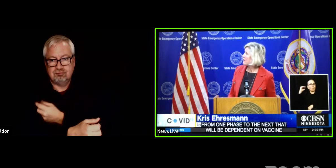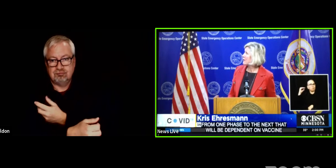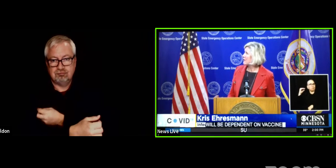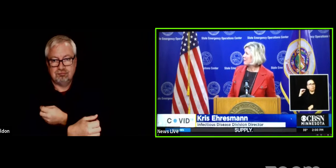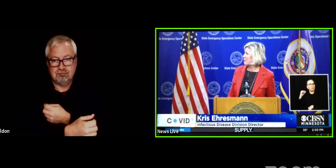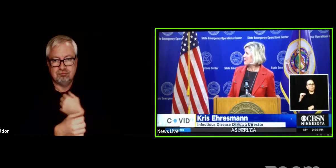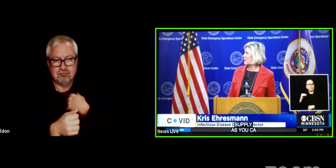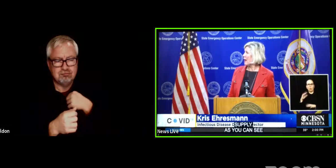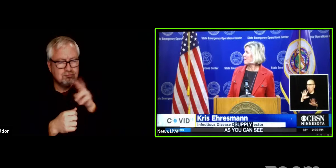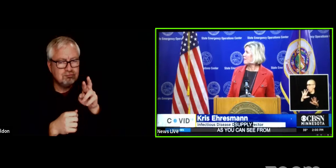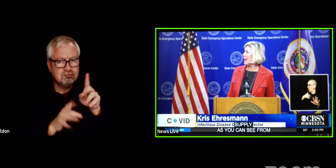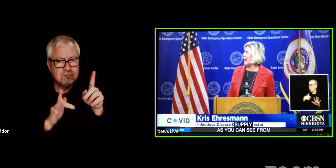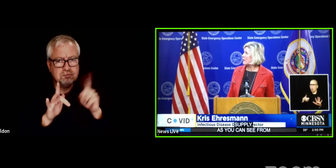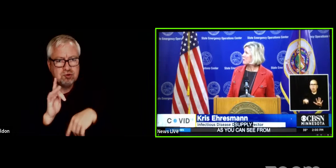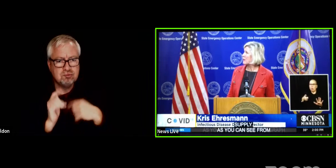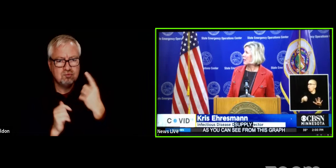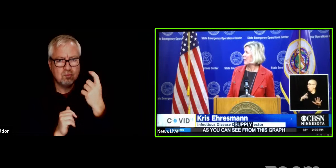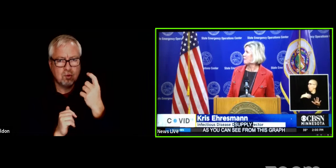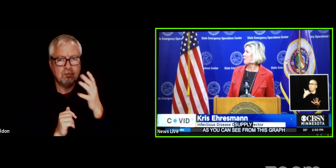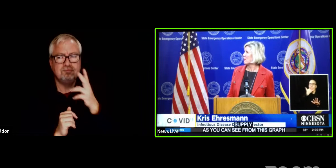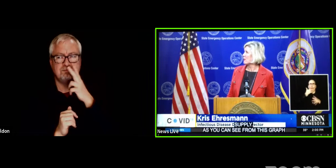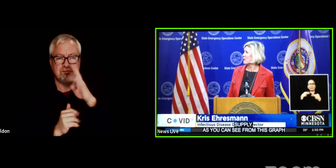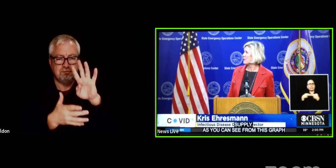AS YOU CAN SEE FROM THIS GRAPH, AS WE HAVE MORE DOSES OF